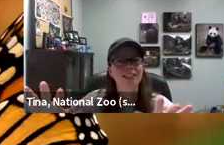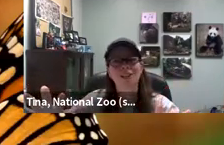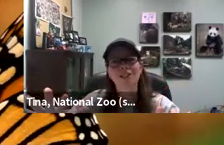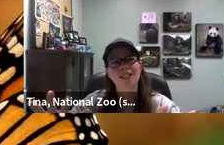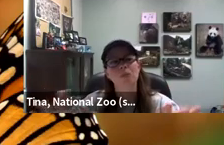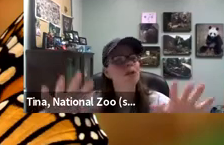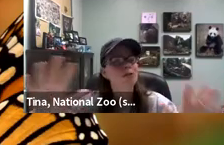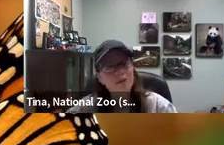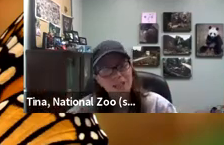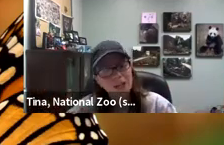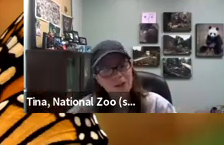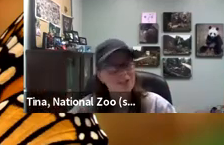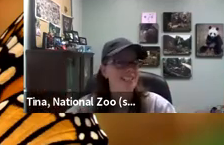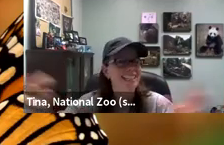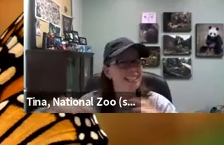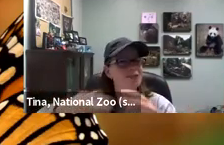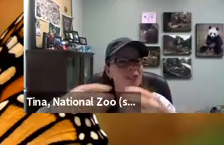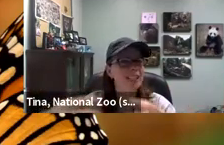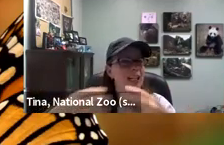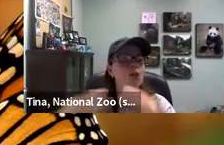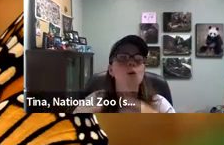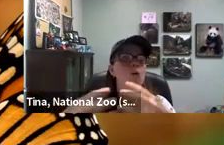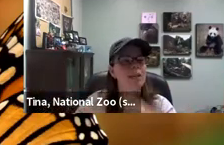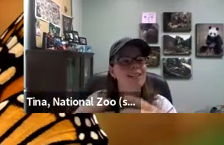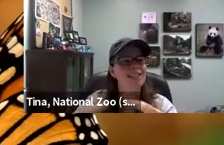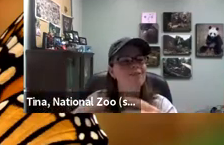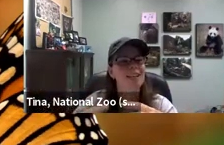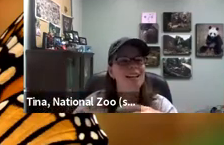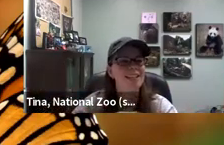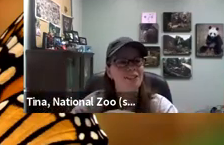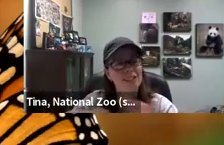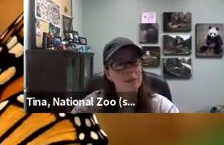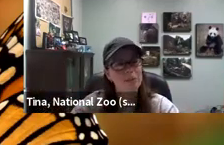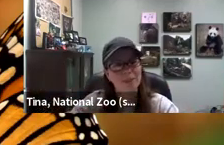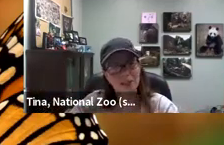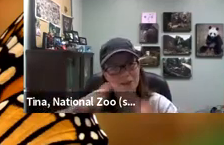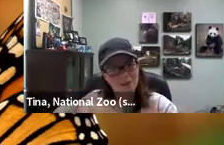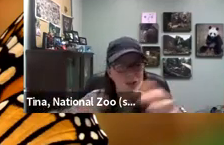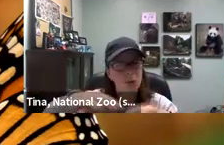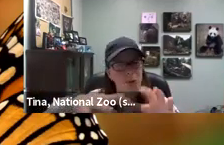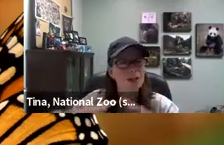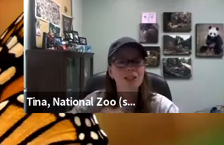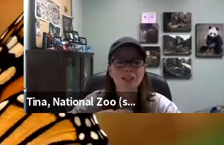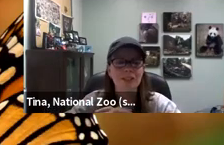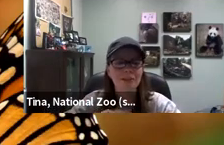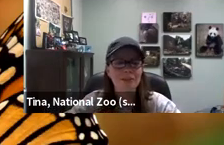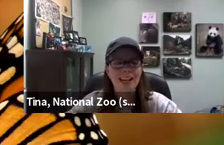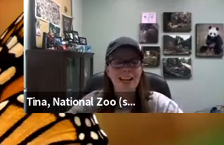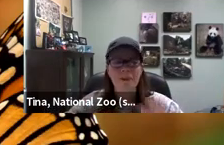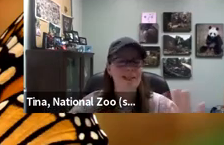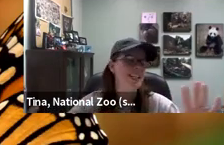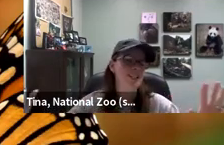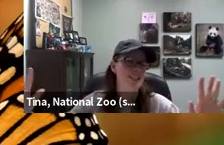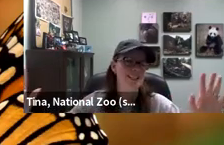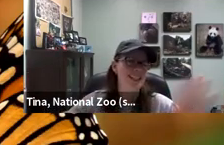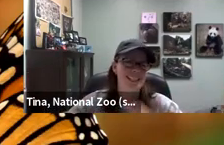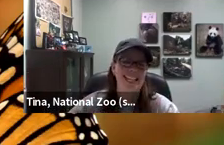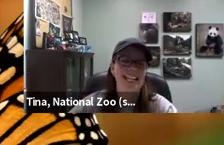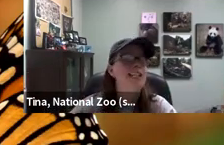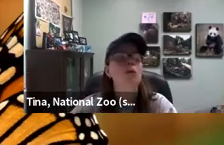and you see the beautiful flowers and then these really cool bees and flies on top, you know swarming all over